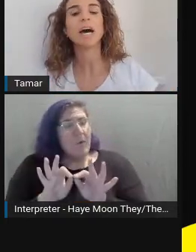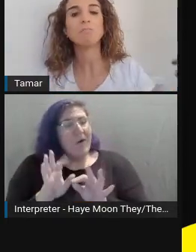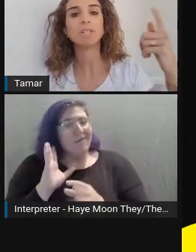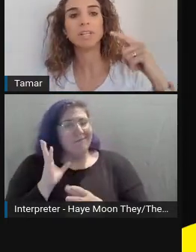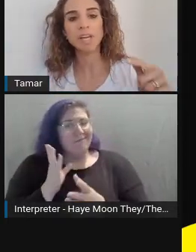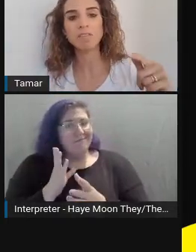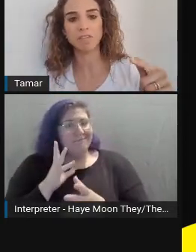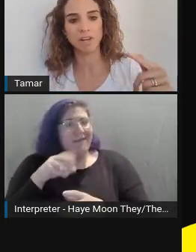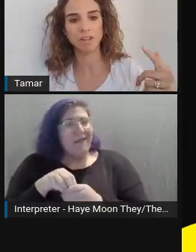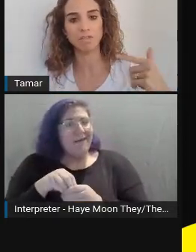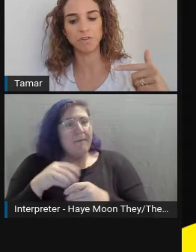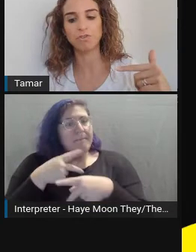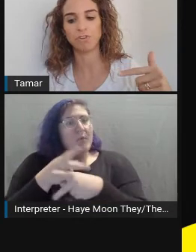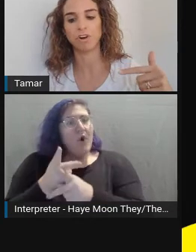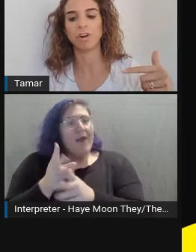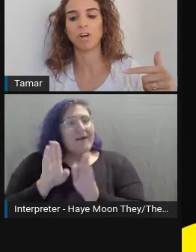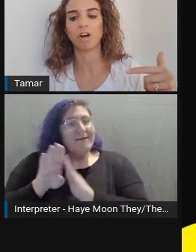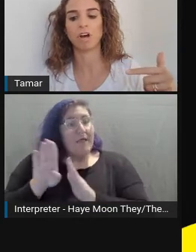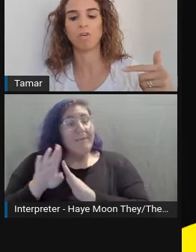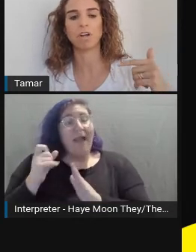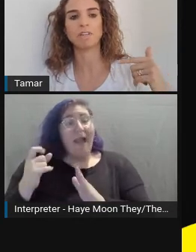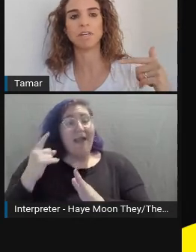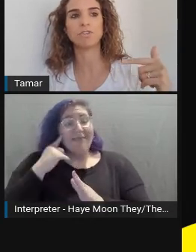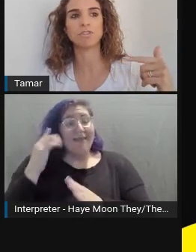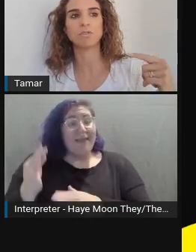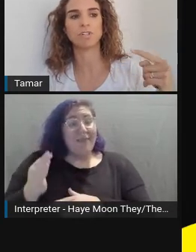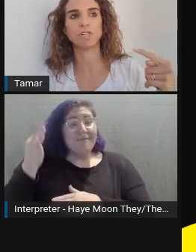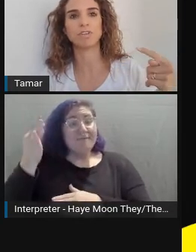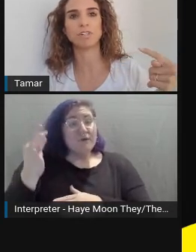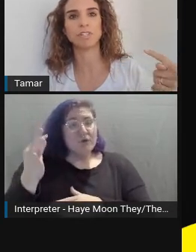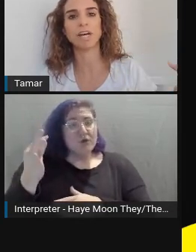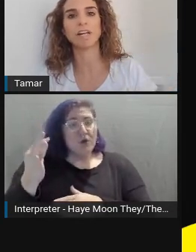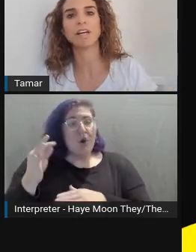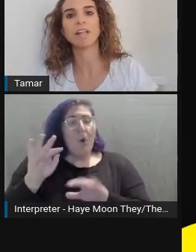I believe that in the future, organizations are going to understand